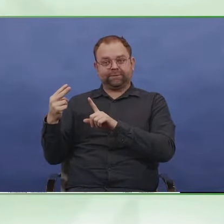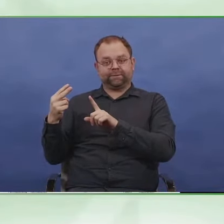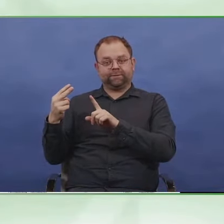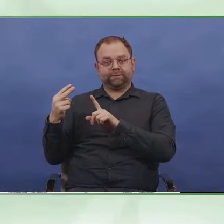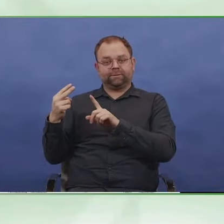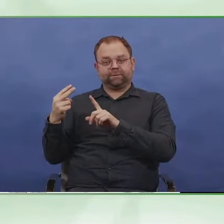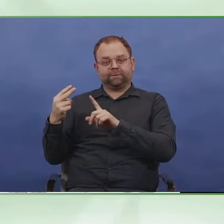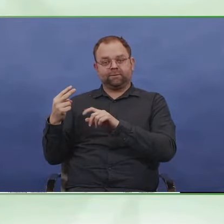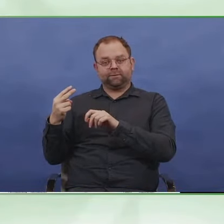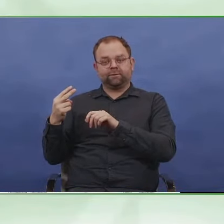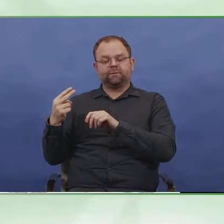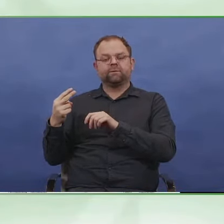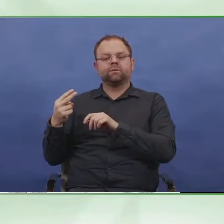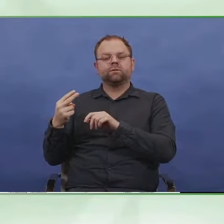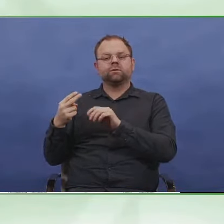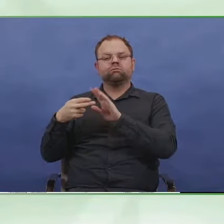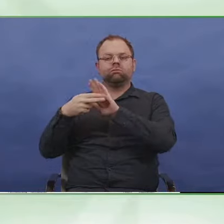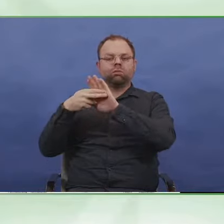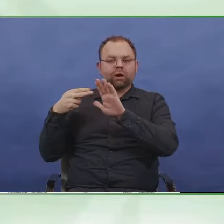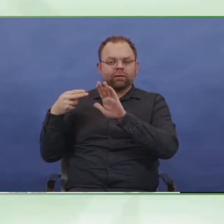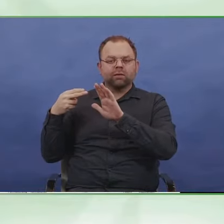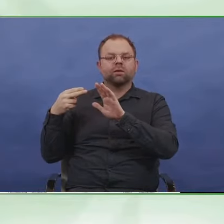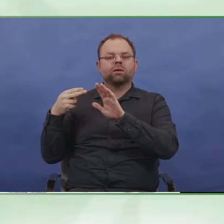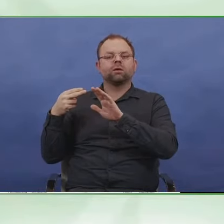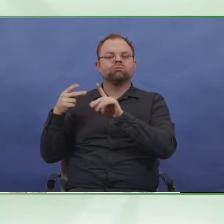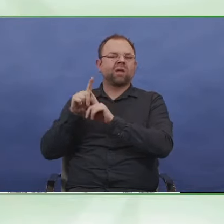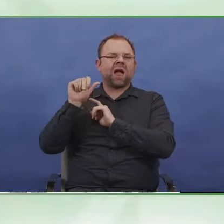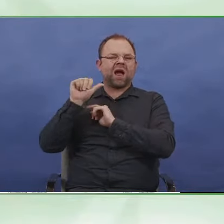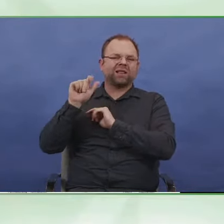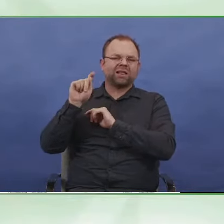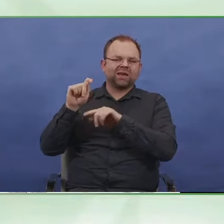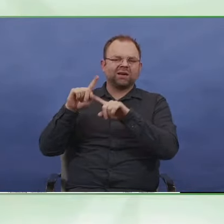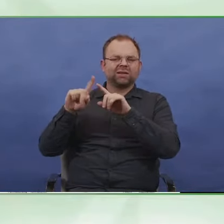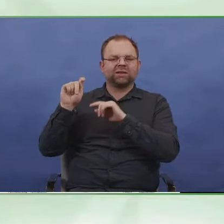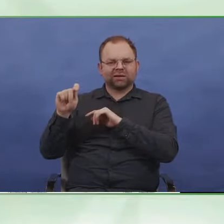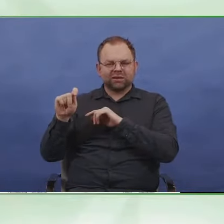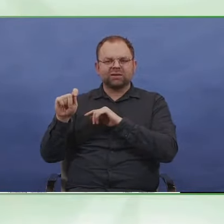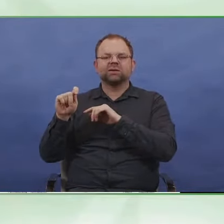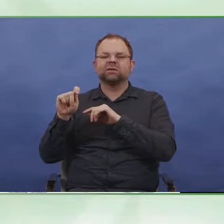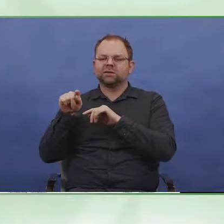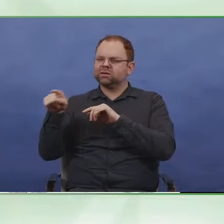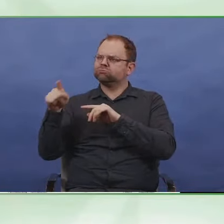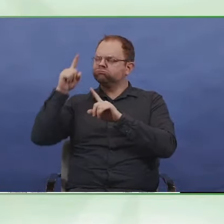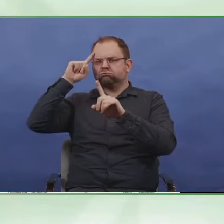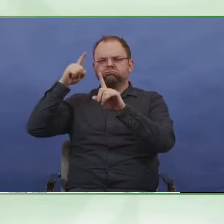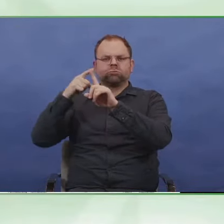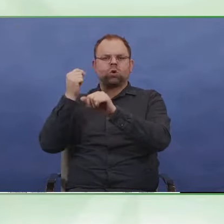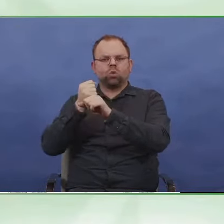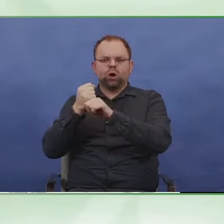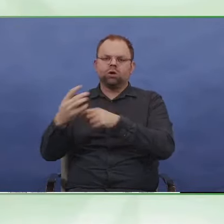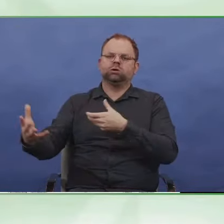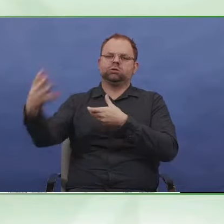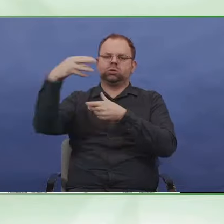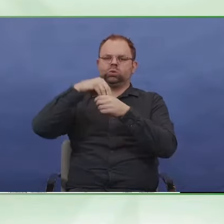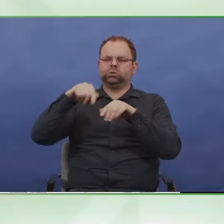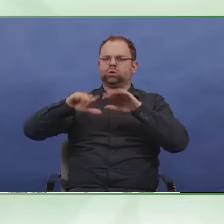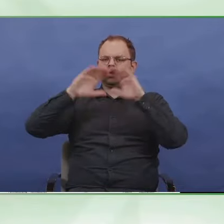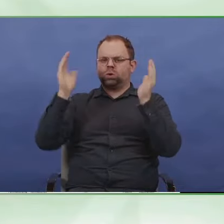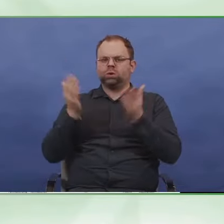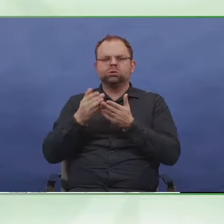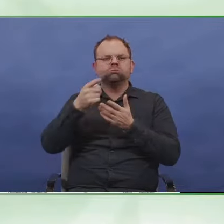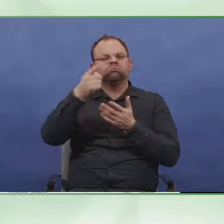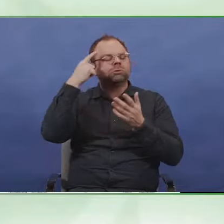said that disability right are Civil Rights.